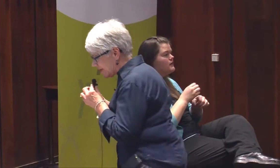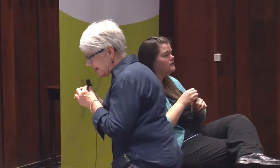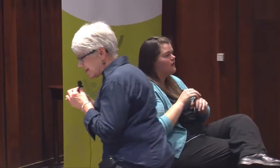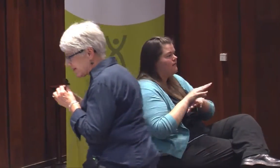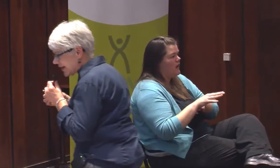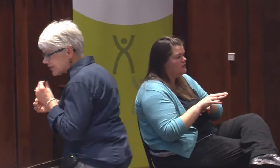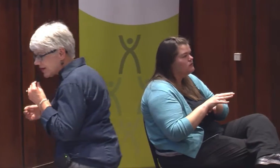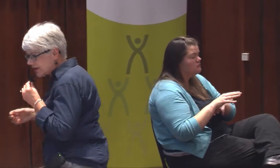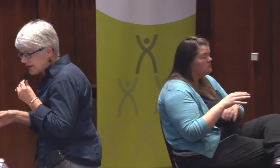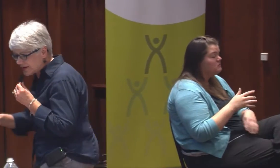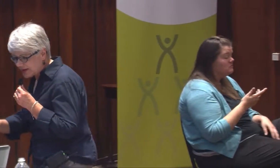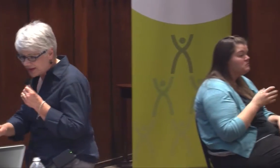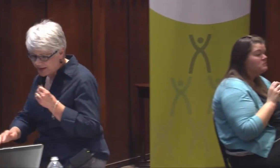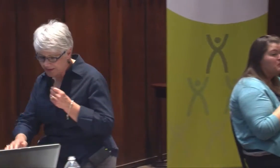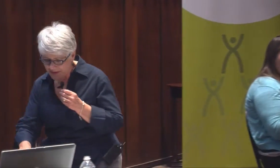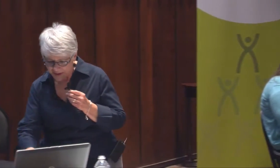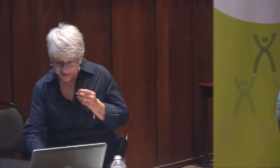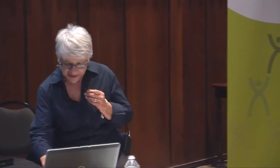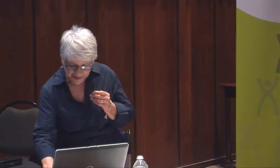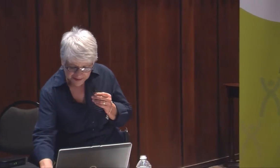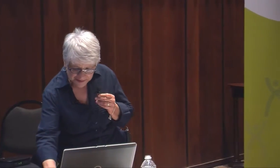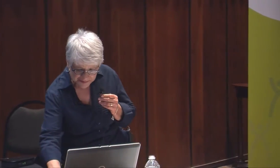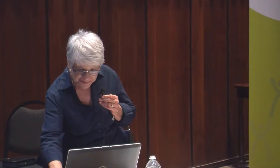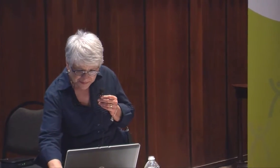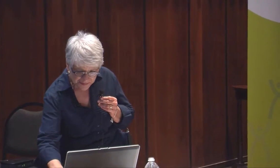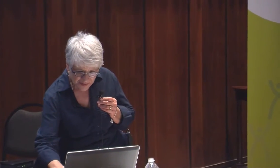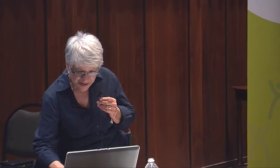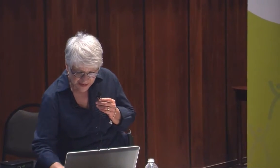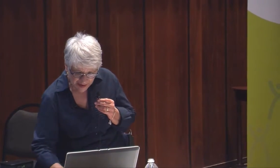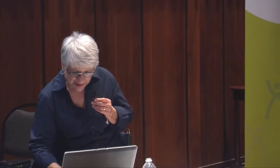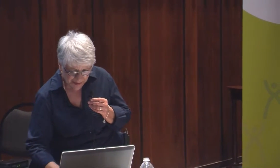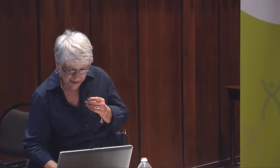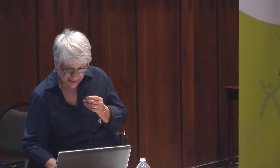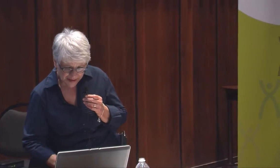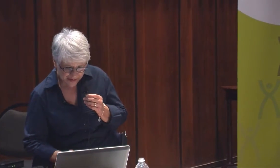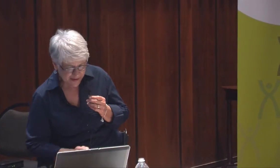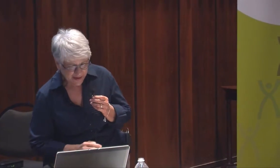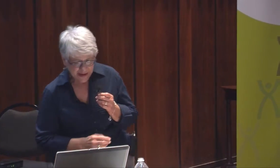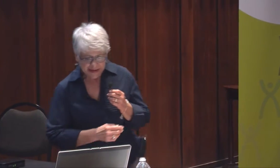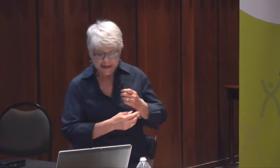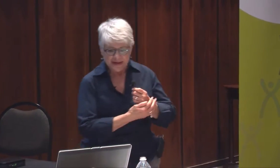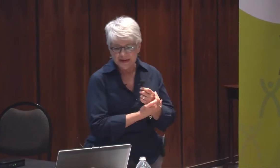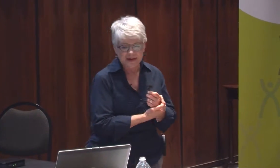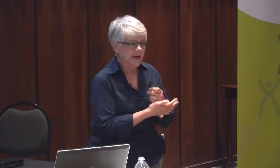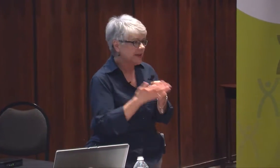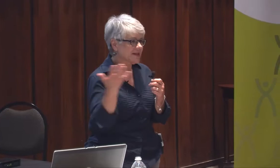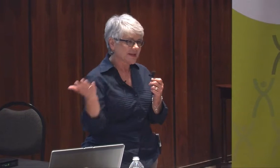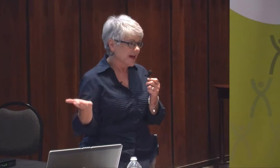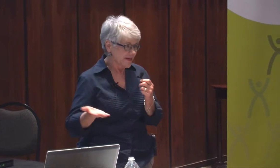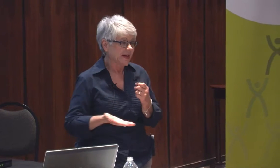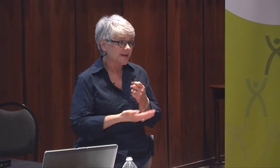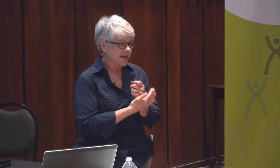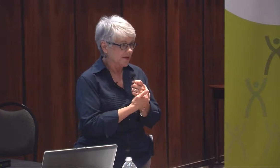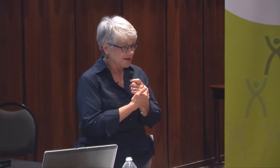effect. Okay, so here's a list from... You guys came up with a great list. I mean this is kind of like I said early